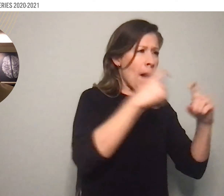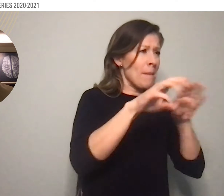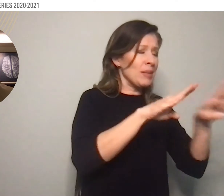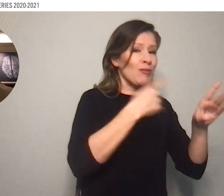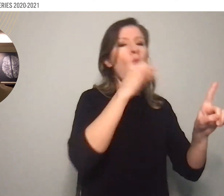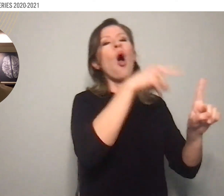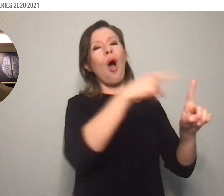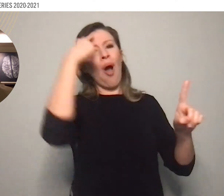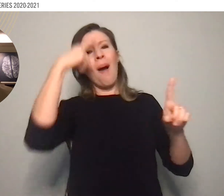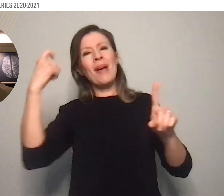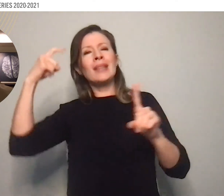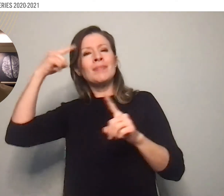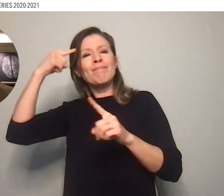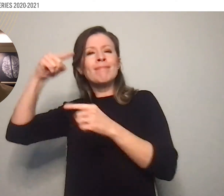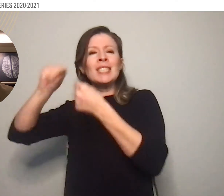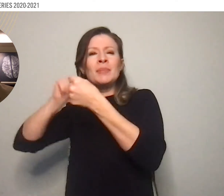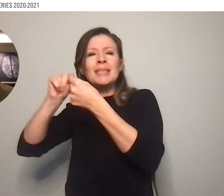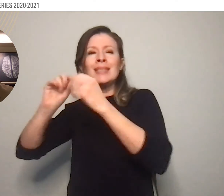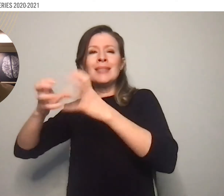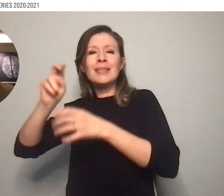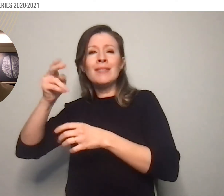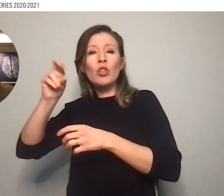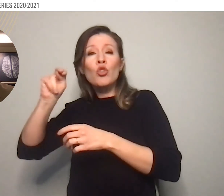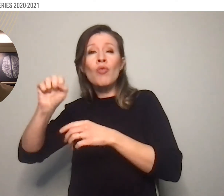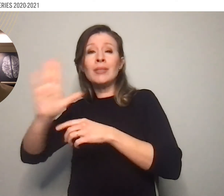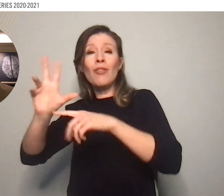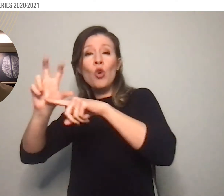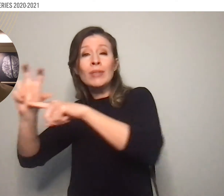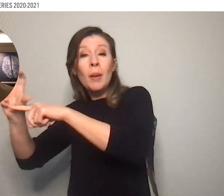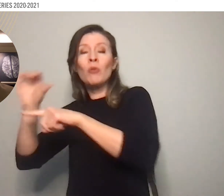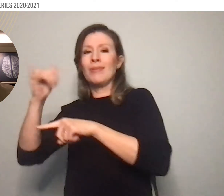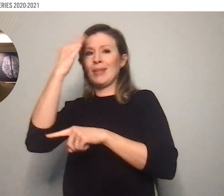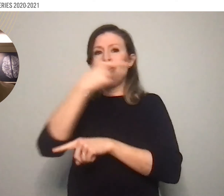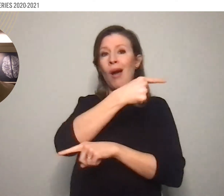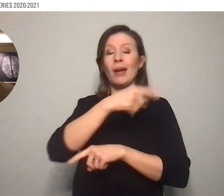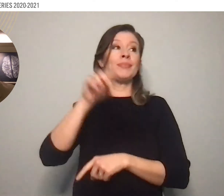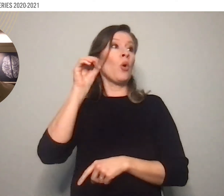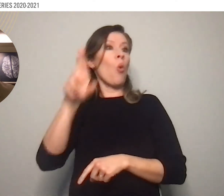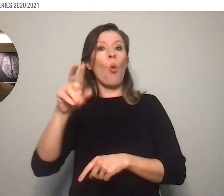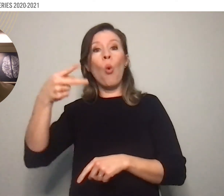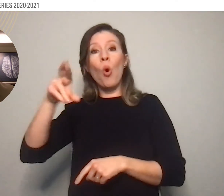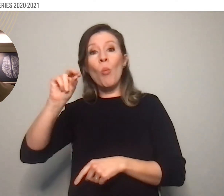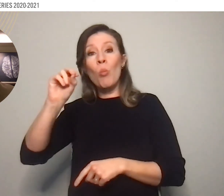of receptors on specific populations of neurons or protein-protein interactions in support cells.